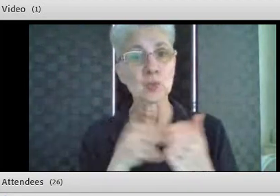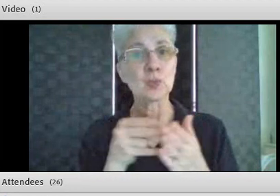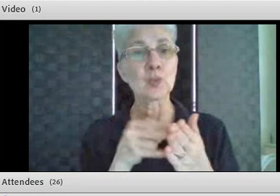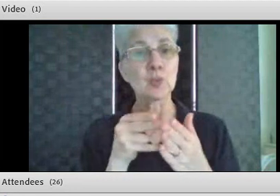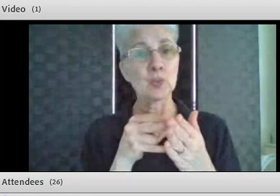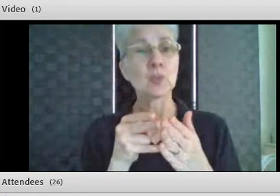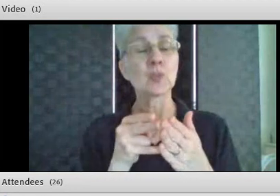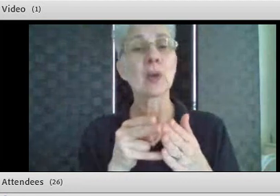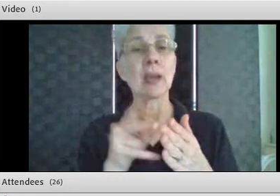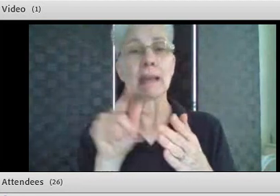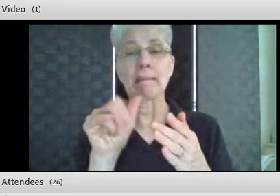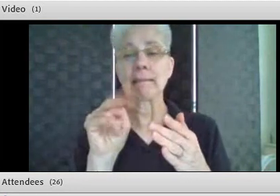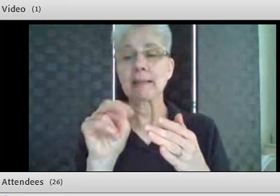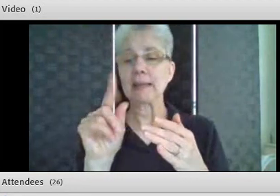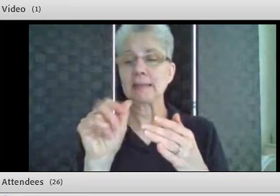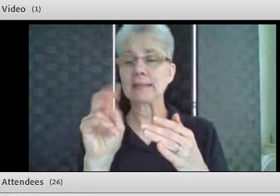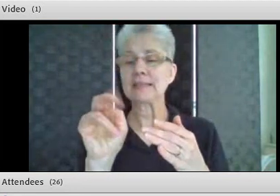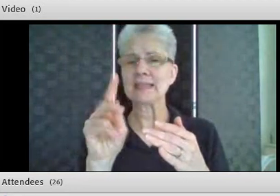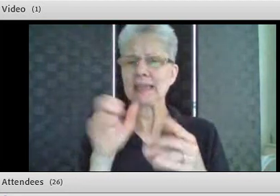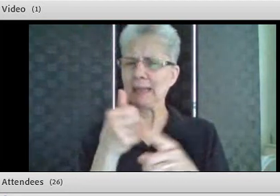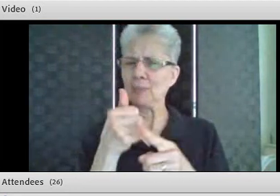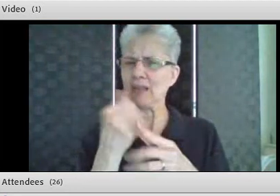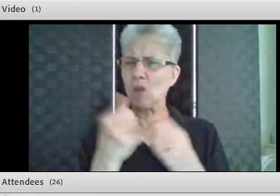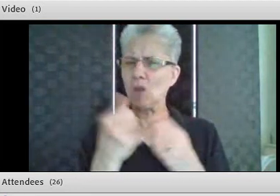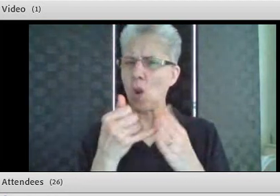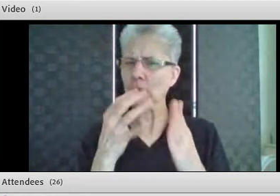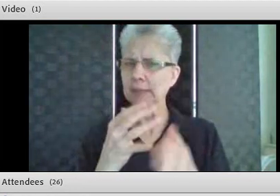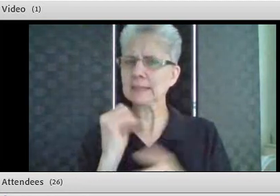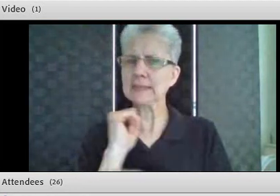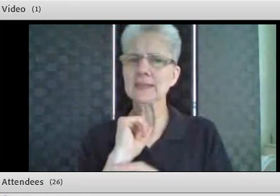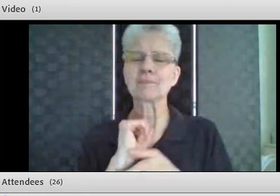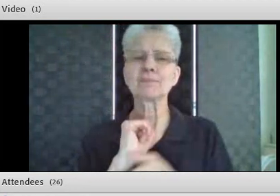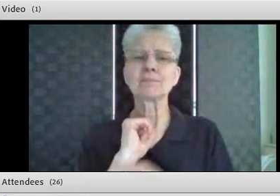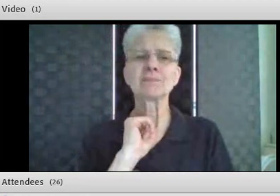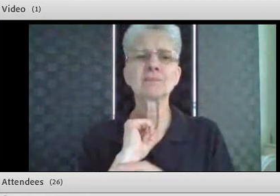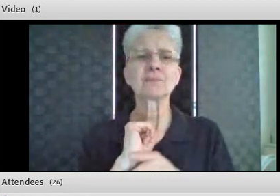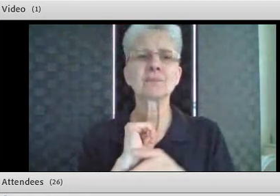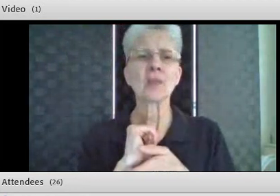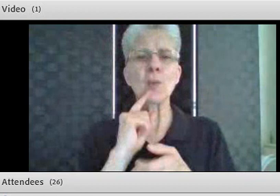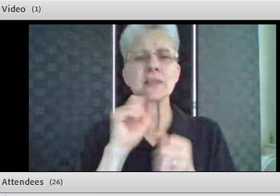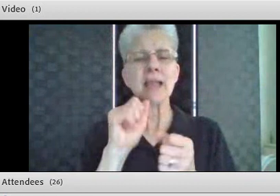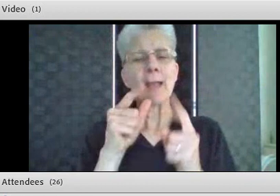So Kadinsky -- I'll explain in a second. Ryan: They may have it and don't even know. Hilary: Right. Ryan: Yeah.